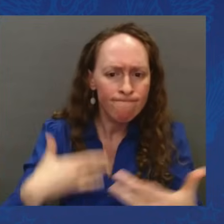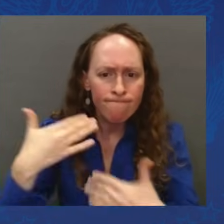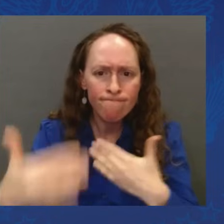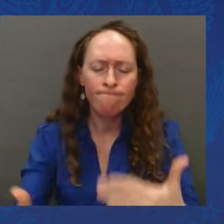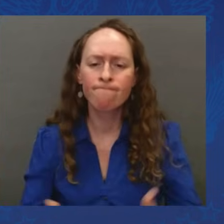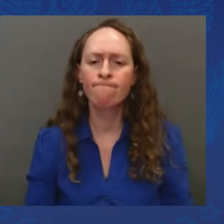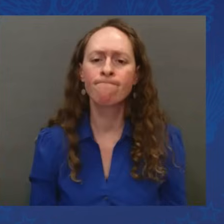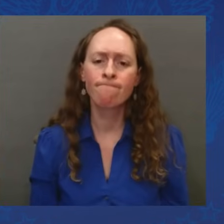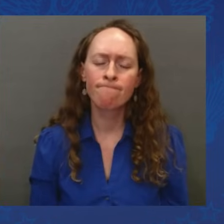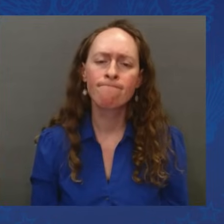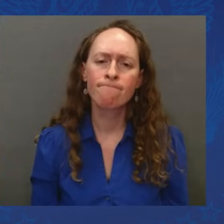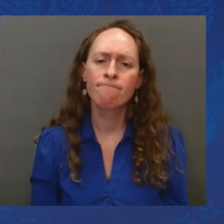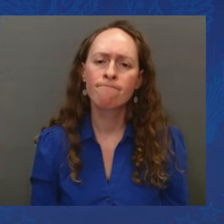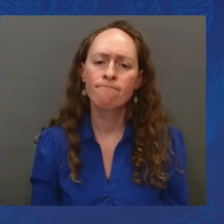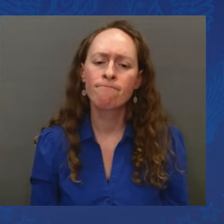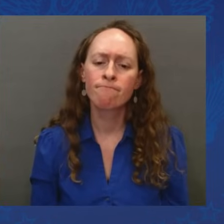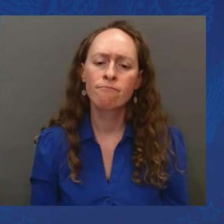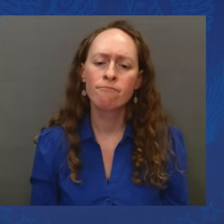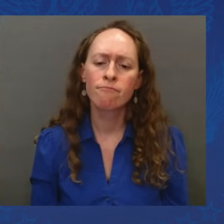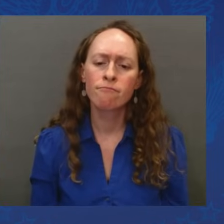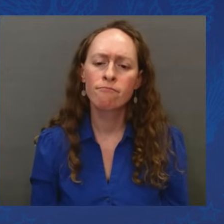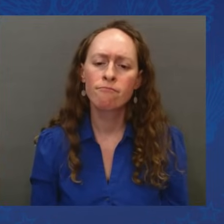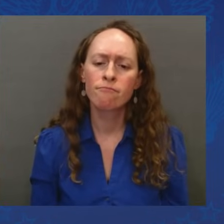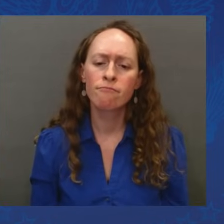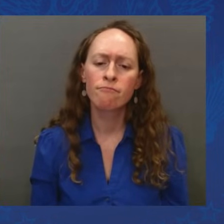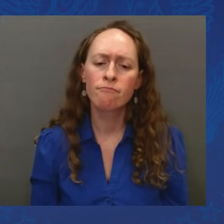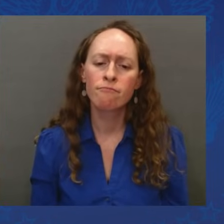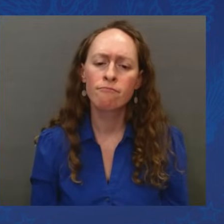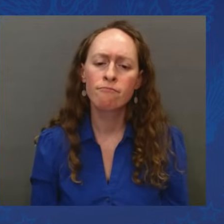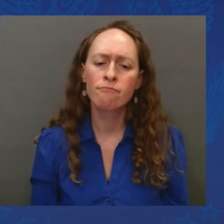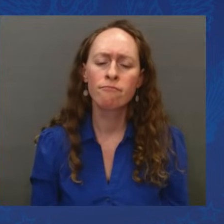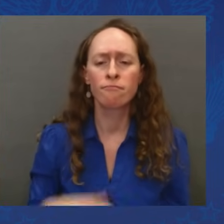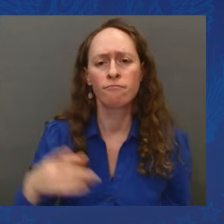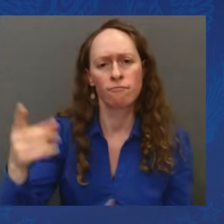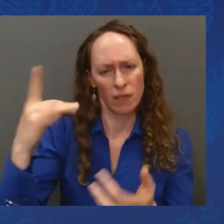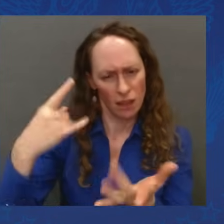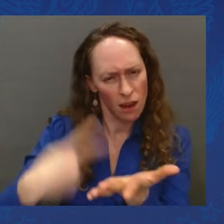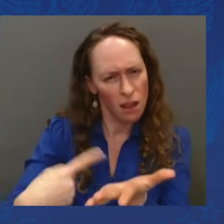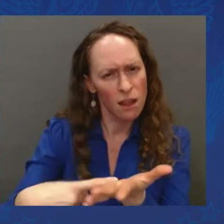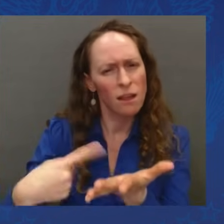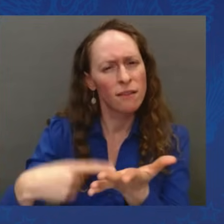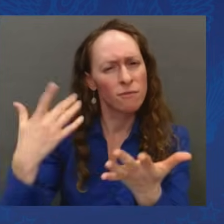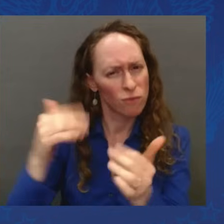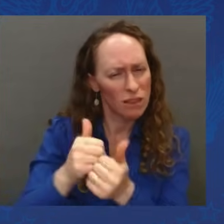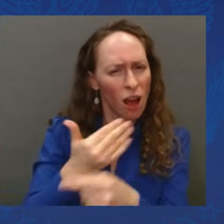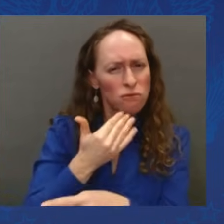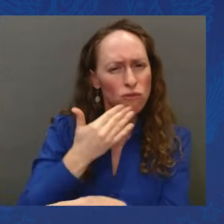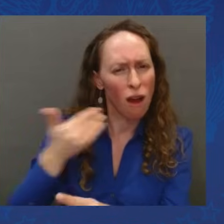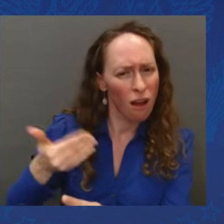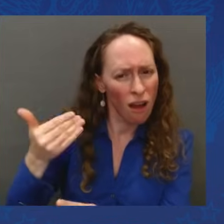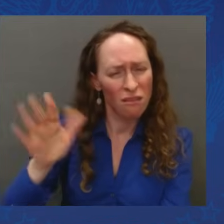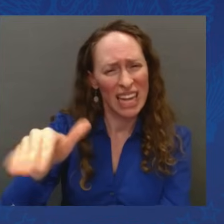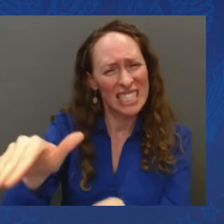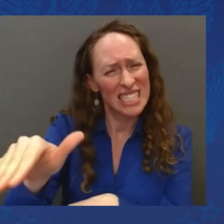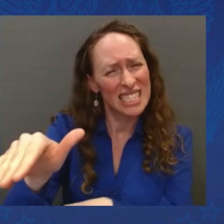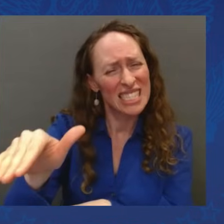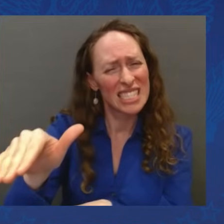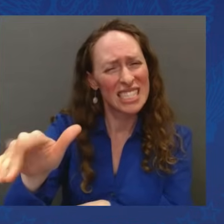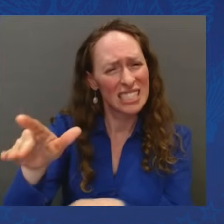We've discussed the need for them to be incredibly careful. You have a circumstance where you know